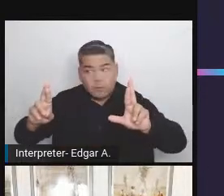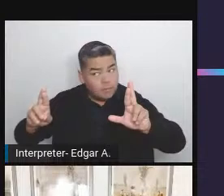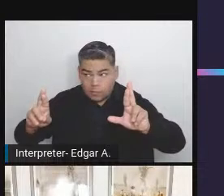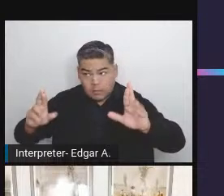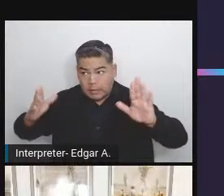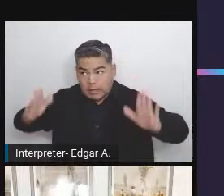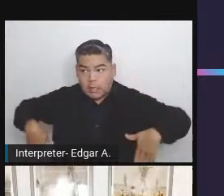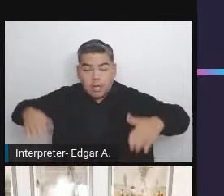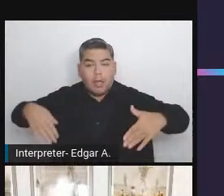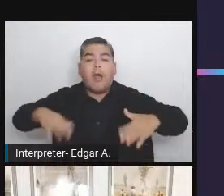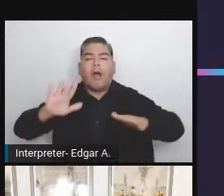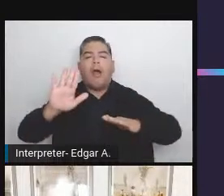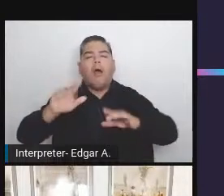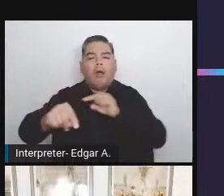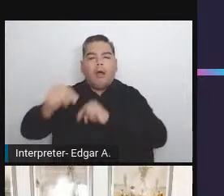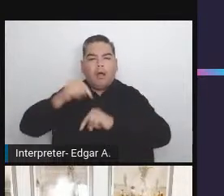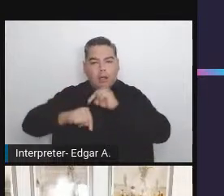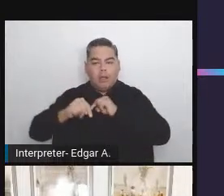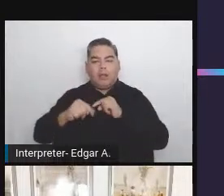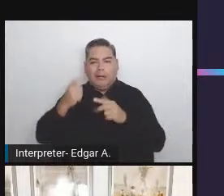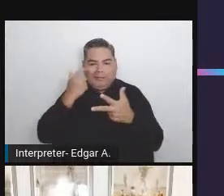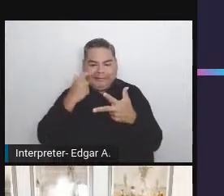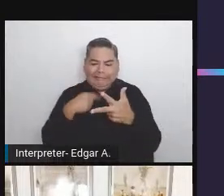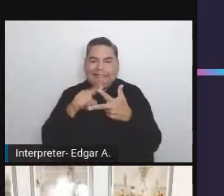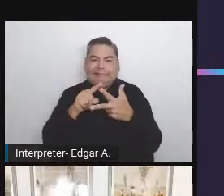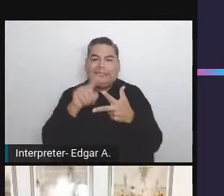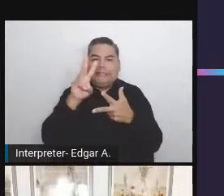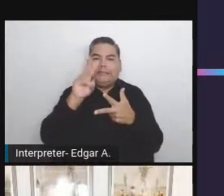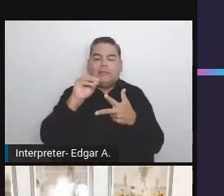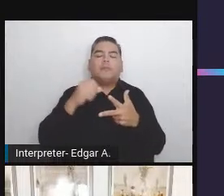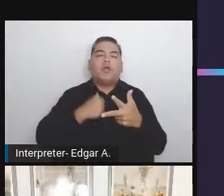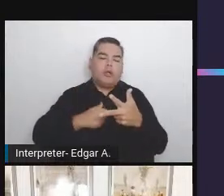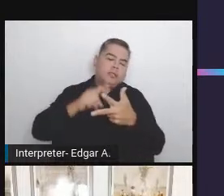response whether the app is good to go or not. Of course let's